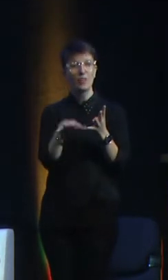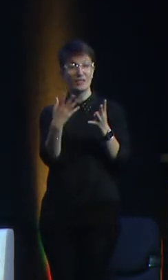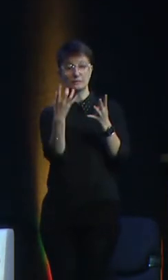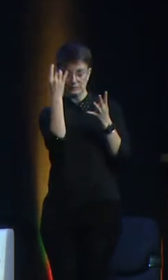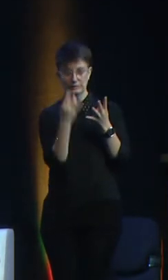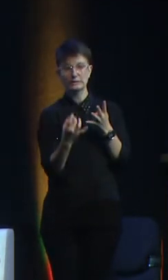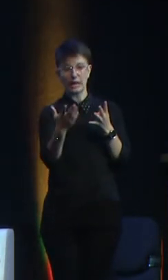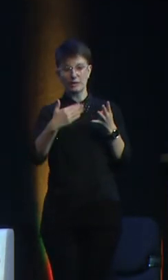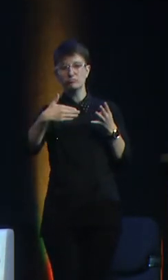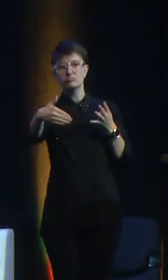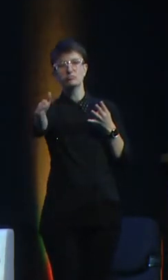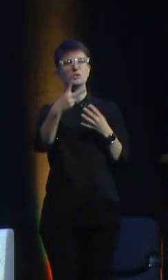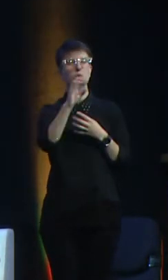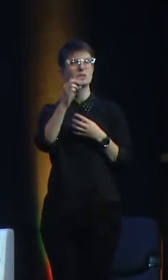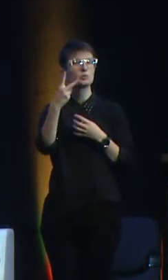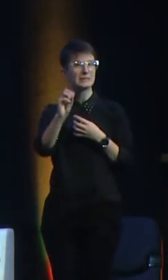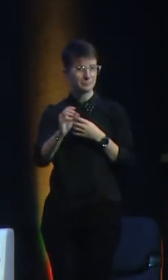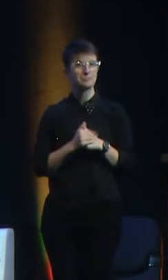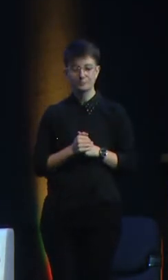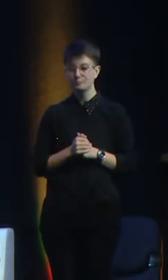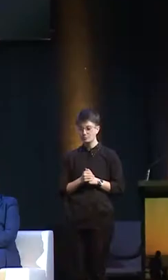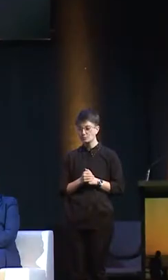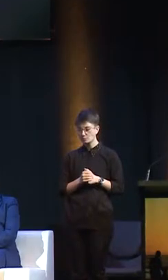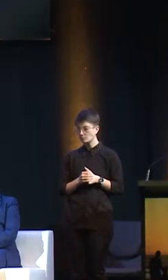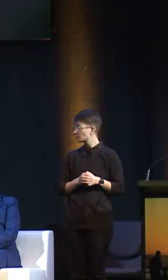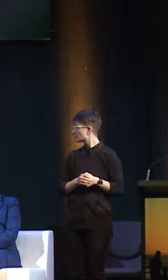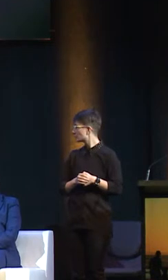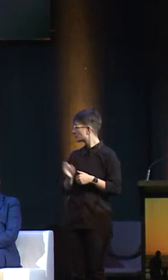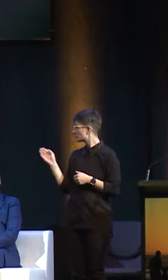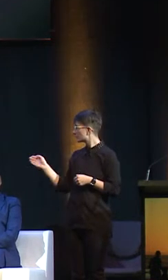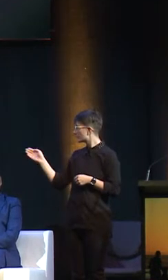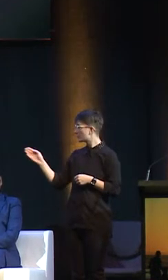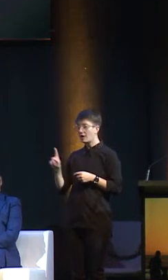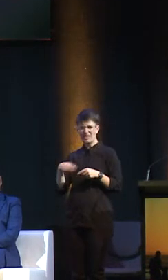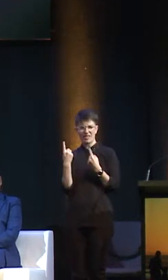Grant: Thanks Justine. The other thing we talked about the five pillars and an important